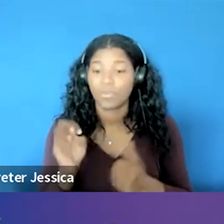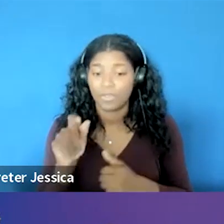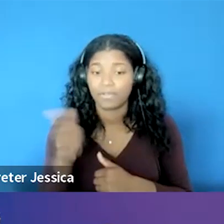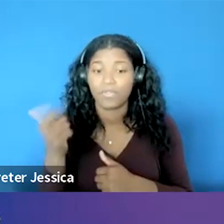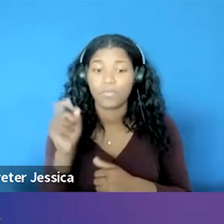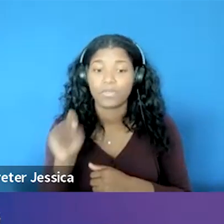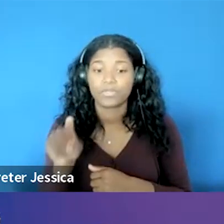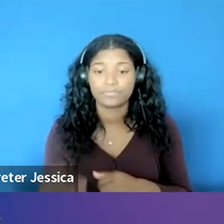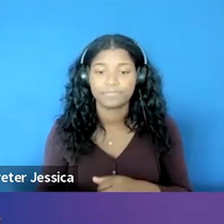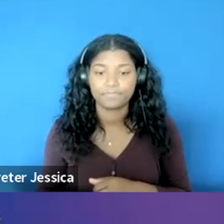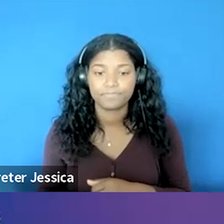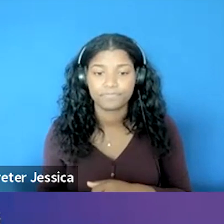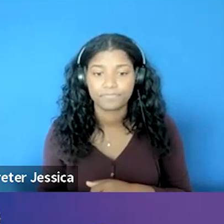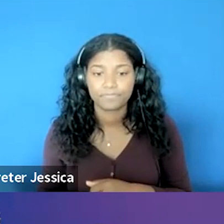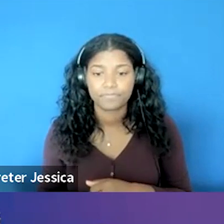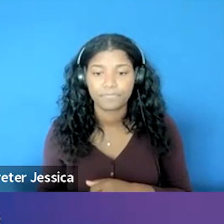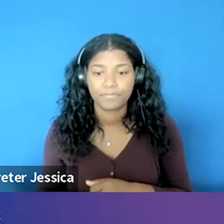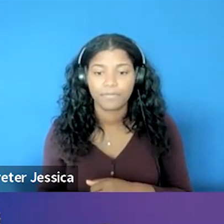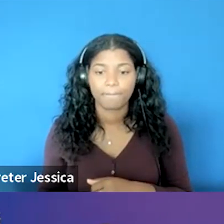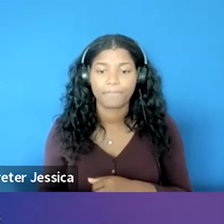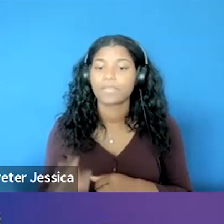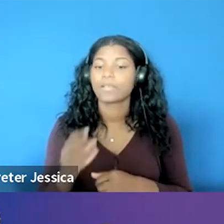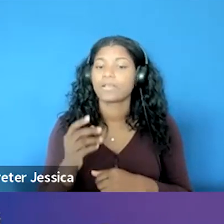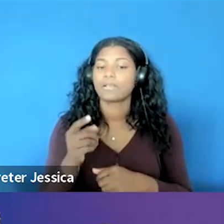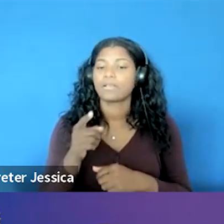Coming from someone who says they have a lot on their plate and could really use a deadline.